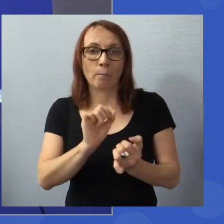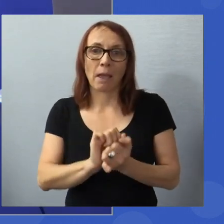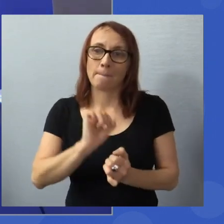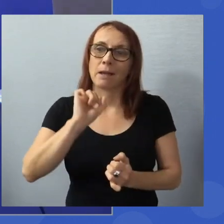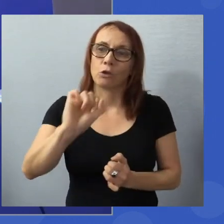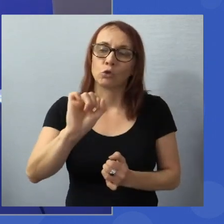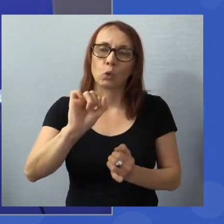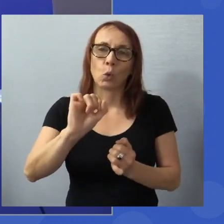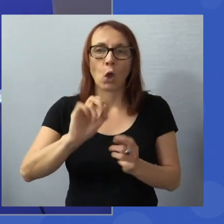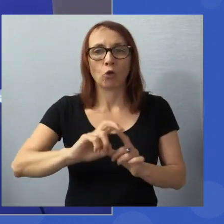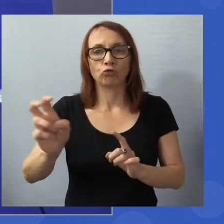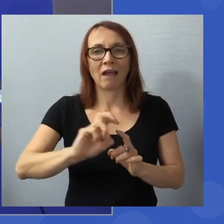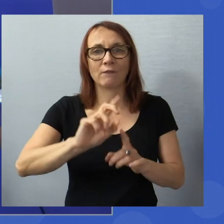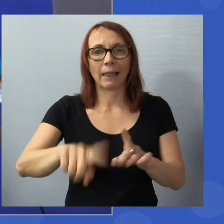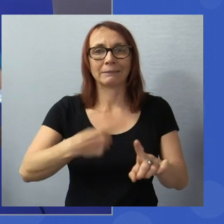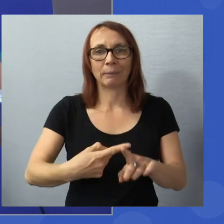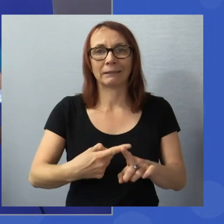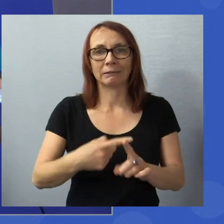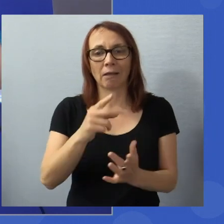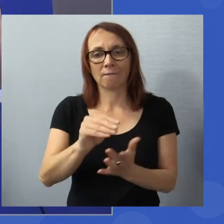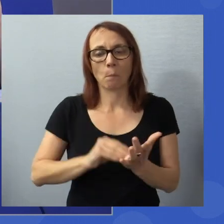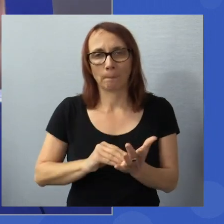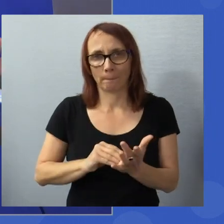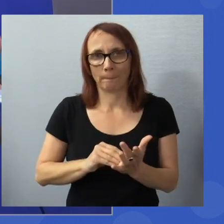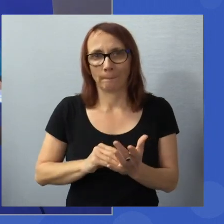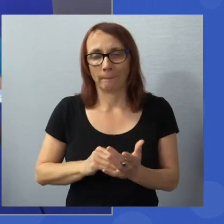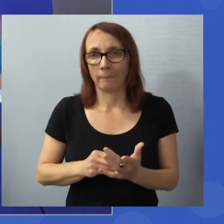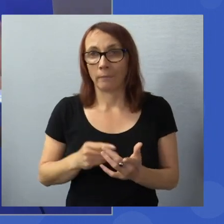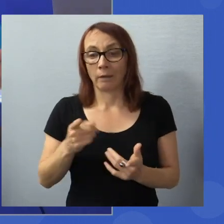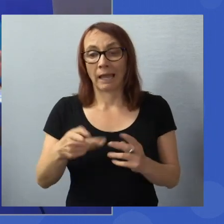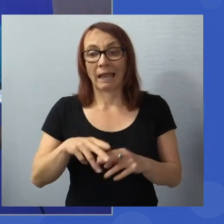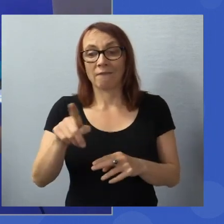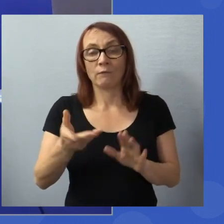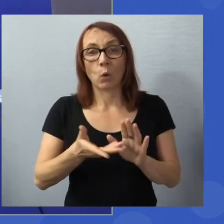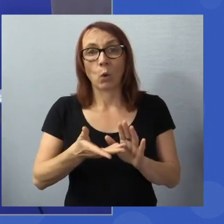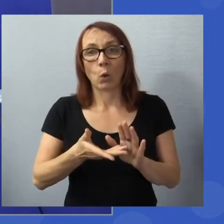you do that before you leave if you are getting a bus to the station you can get